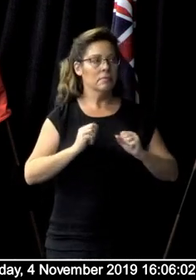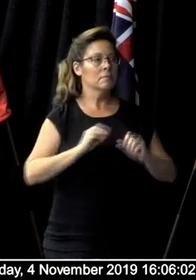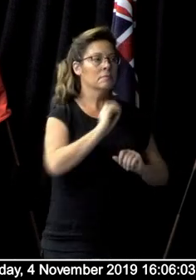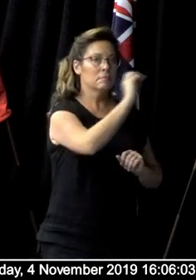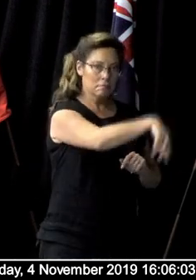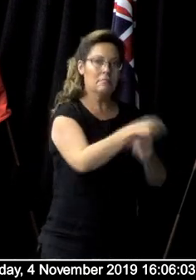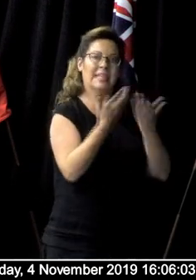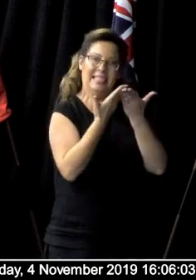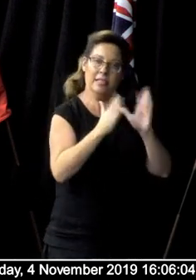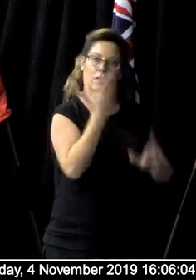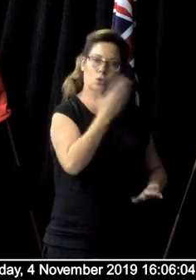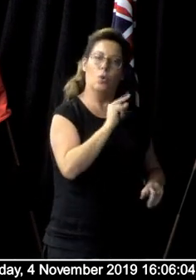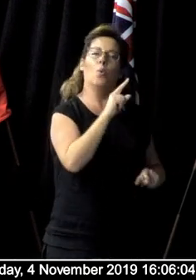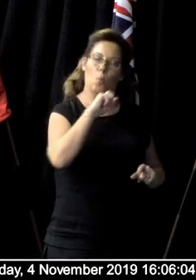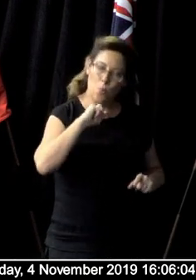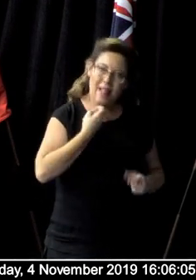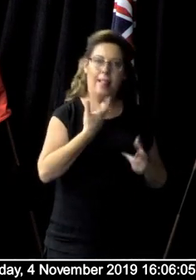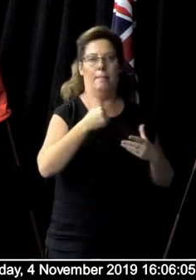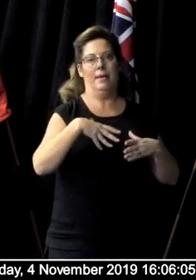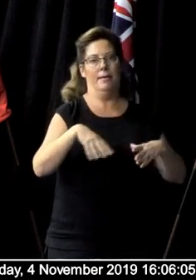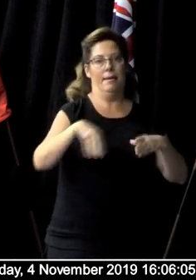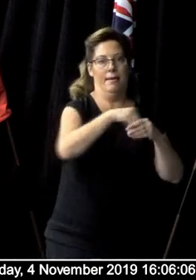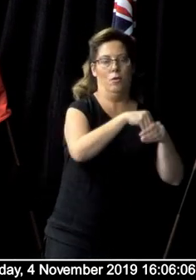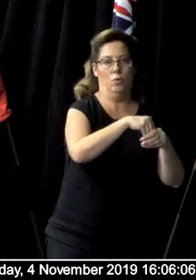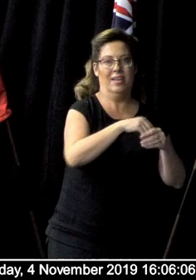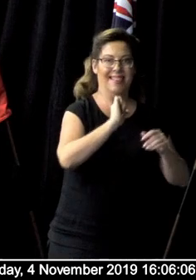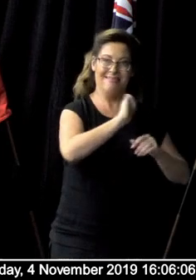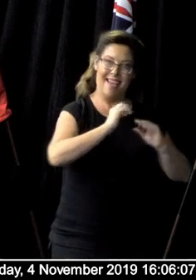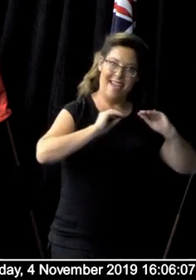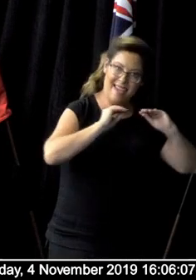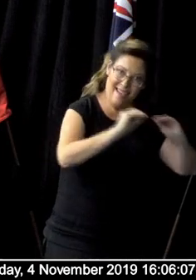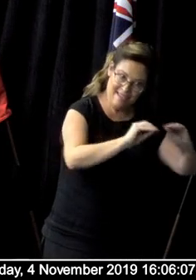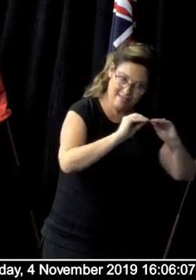and have their education needs met fully.